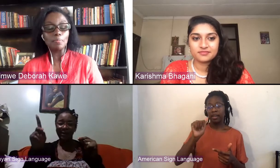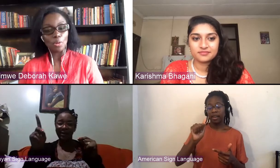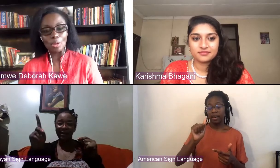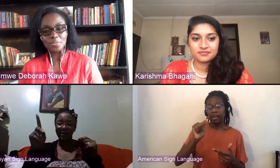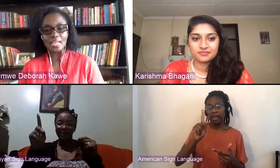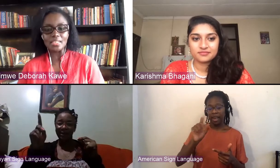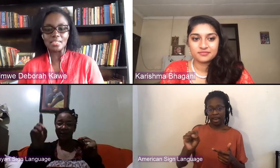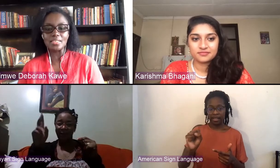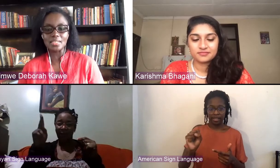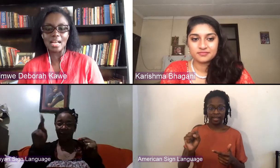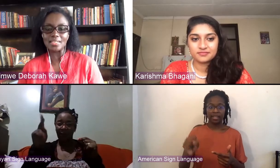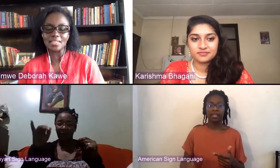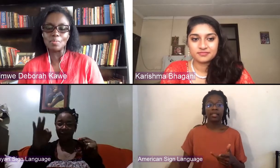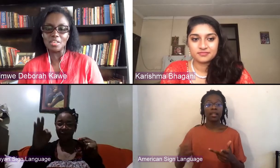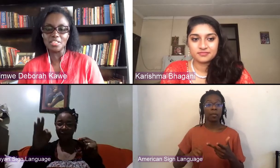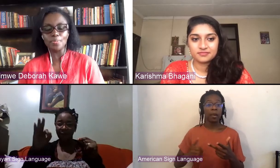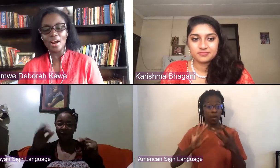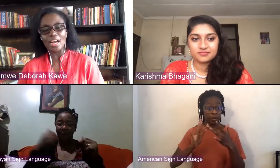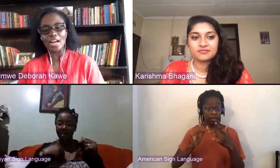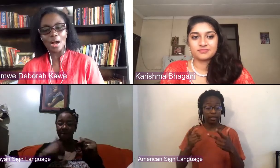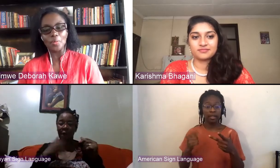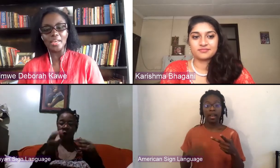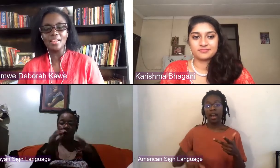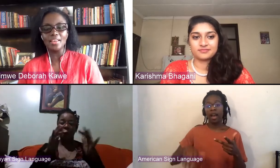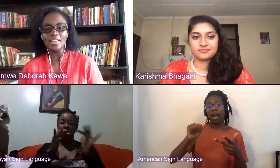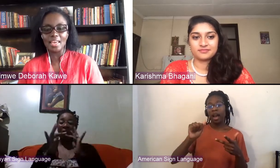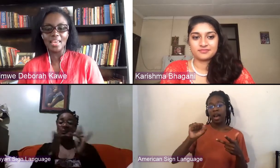And my website is Asiimwe Deborah Kawe, KAWE.